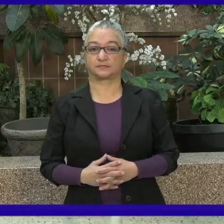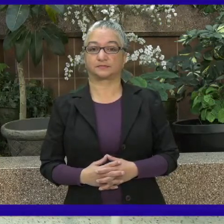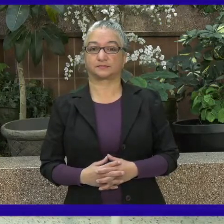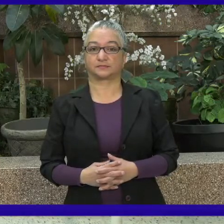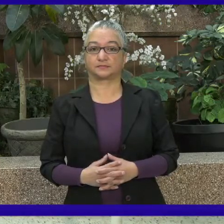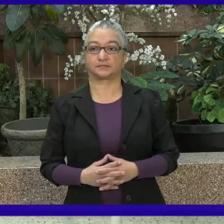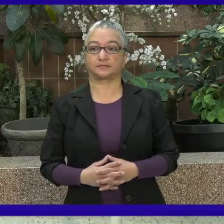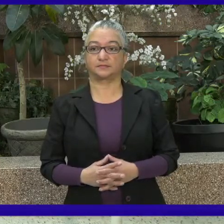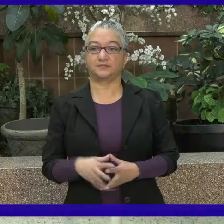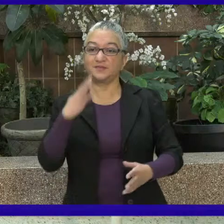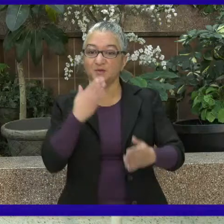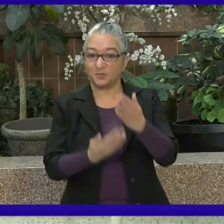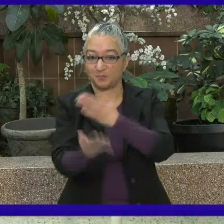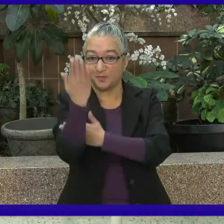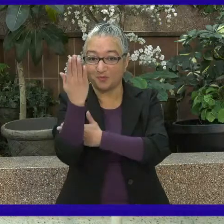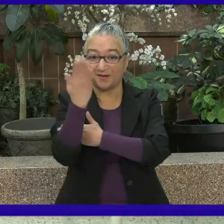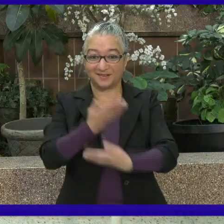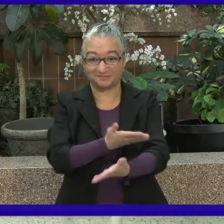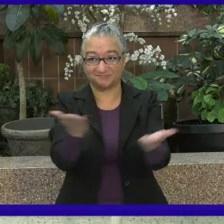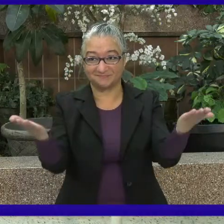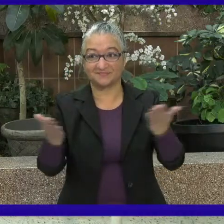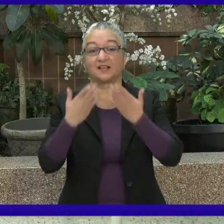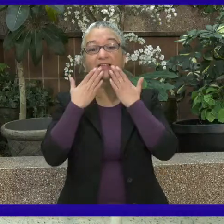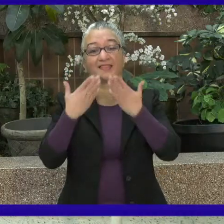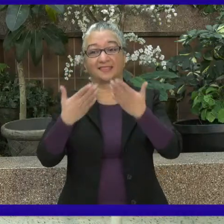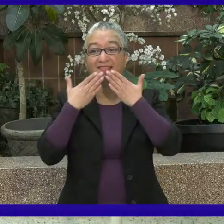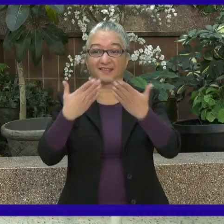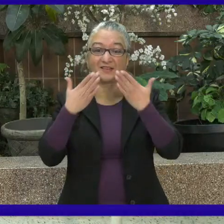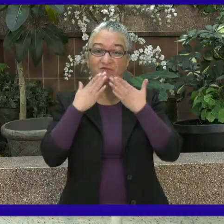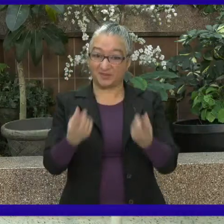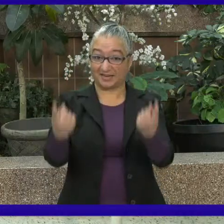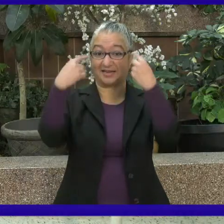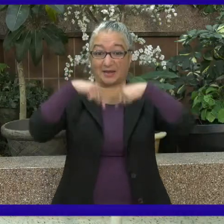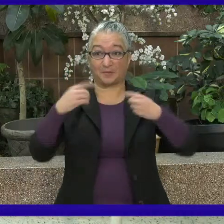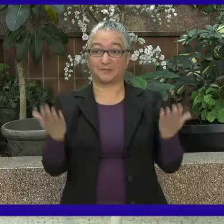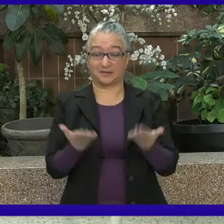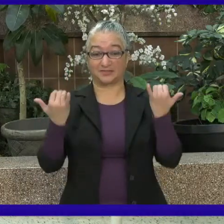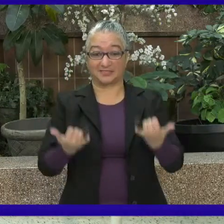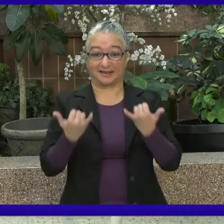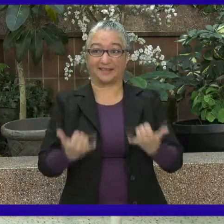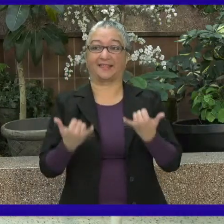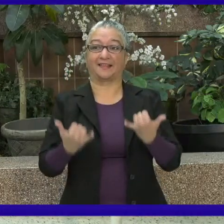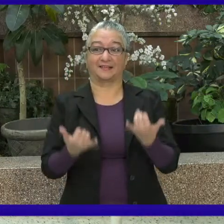good morning everyone and thank you for being here today to mark a very important milestone